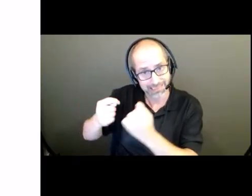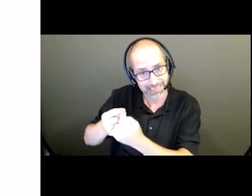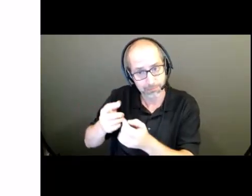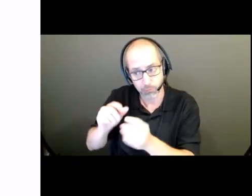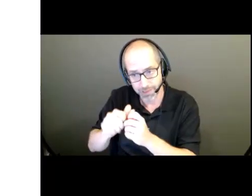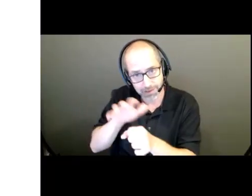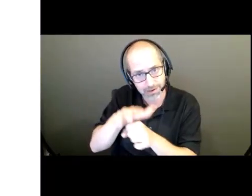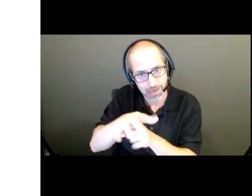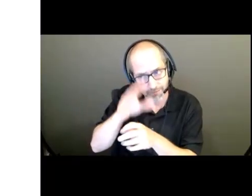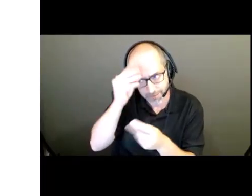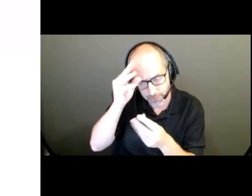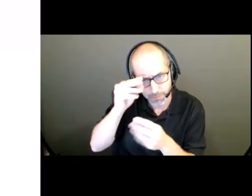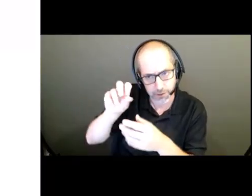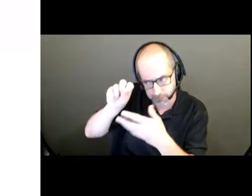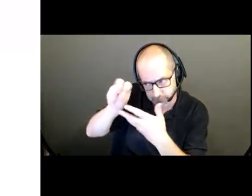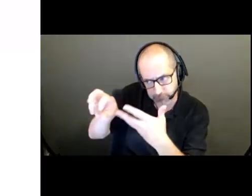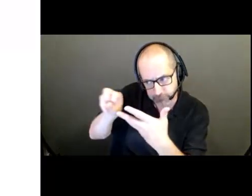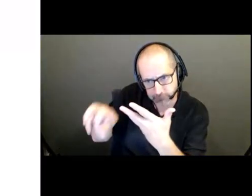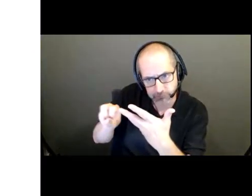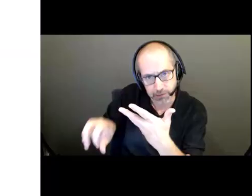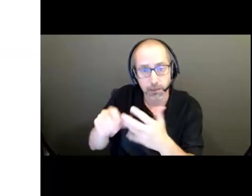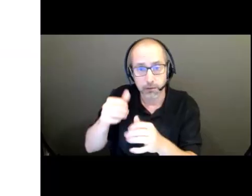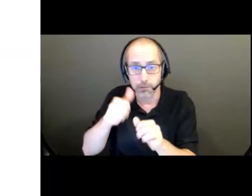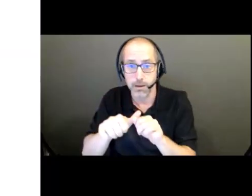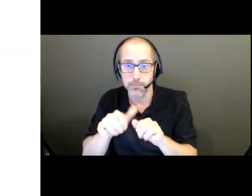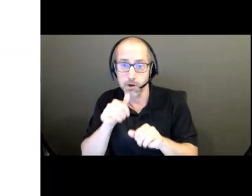Keep in mind, the peers, who are artists themselves,